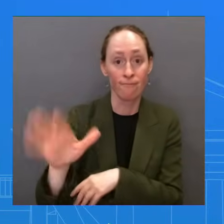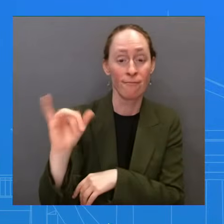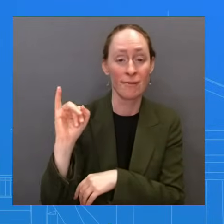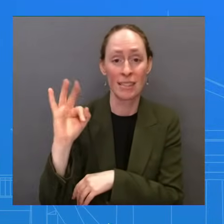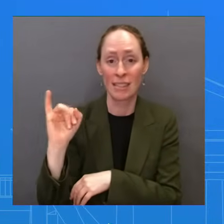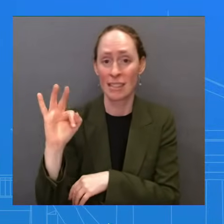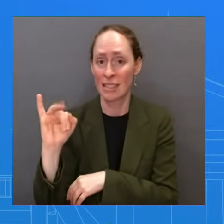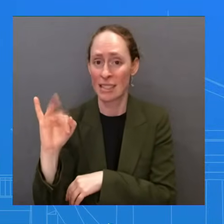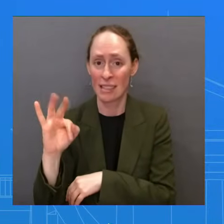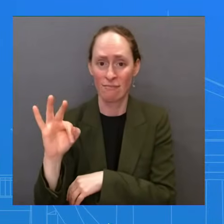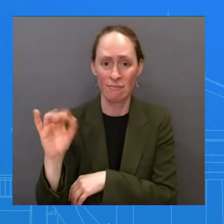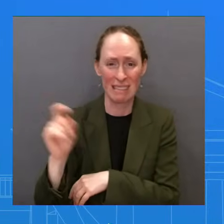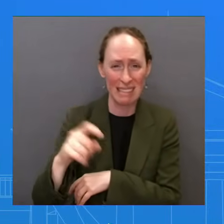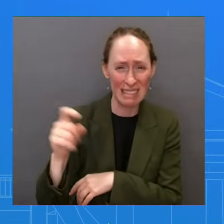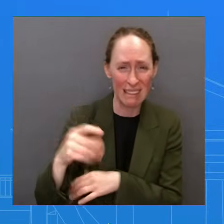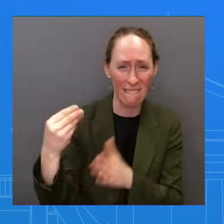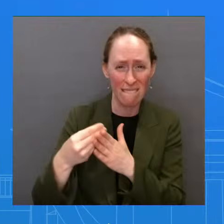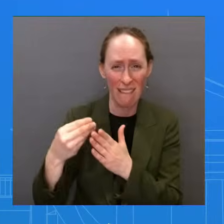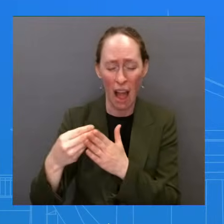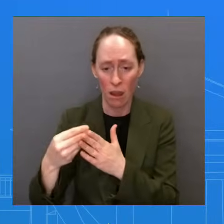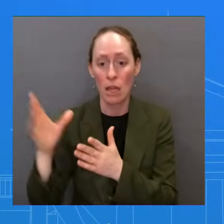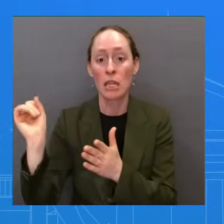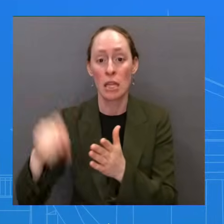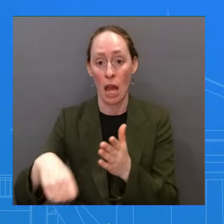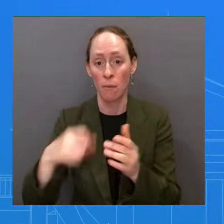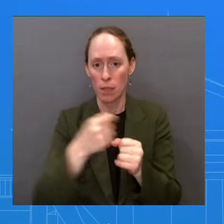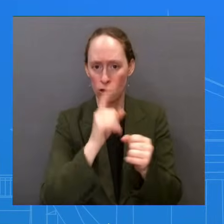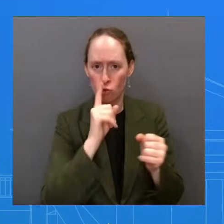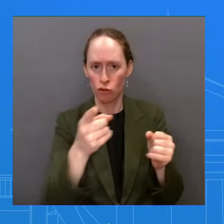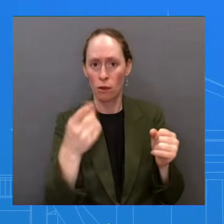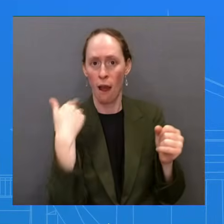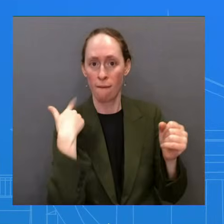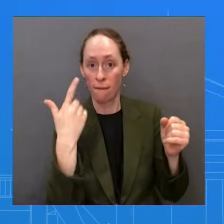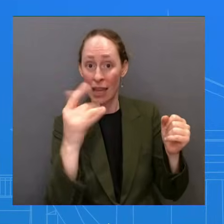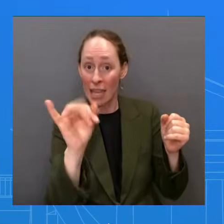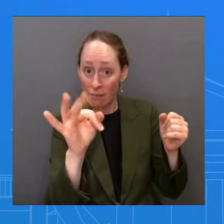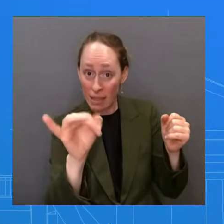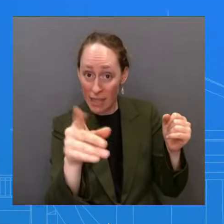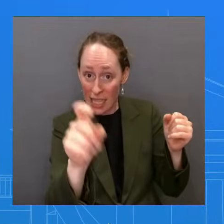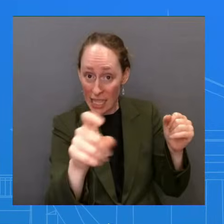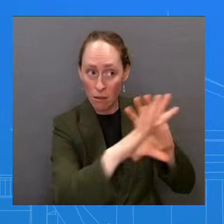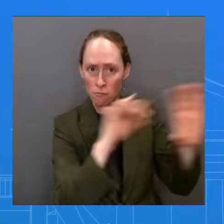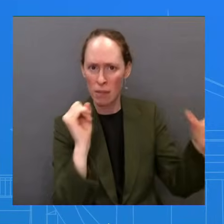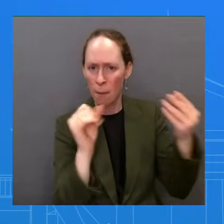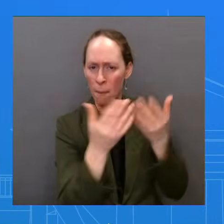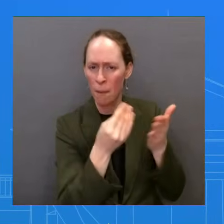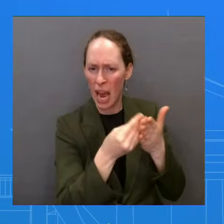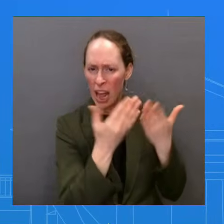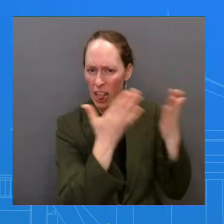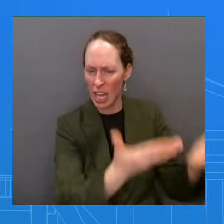We'll continue -- FDIC is going to continue to monitor this. And, you know, I'll leave it there. This is something that we do indeed --